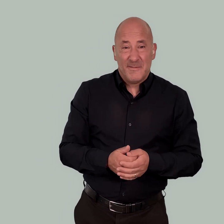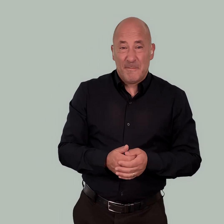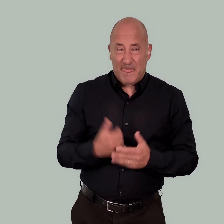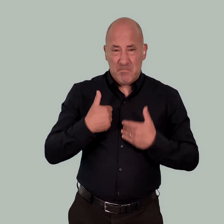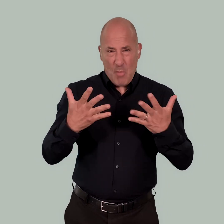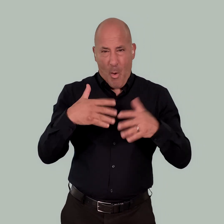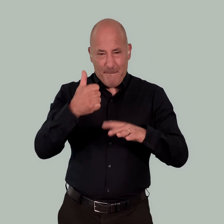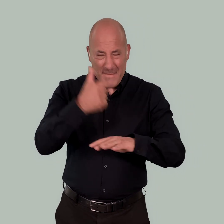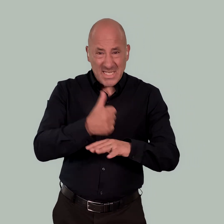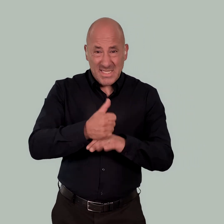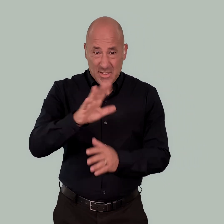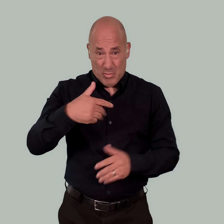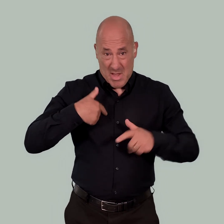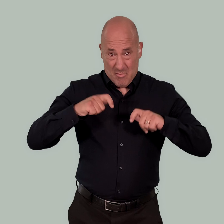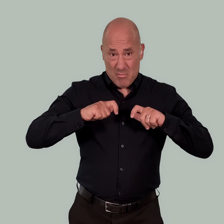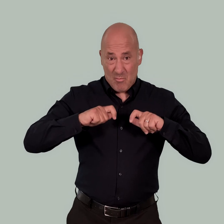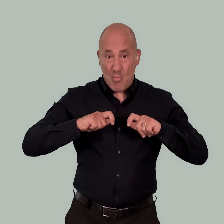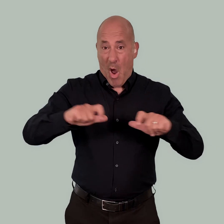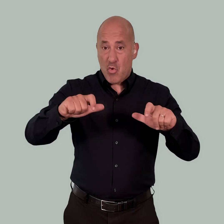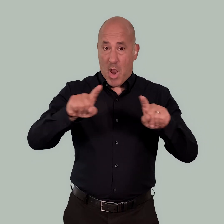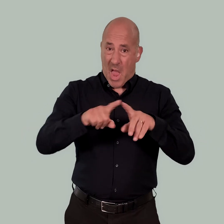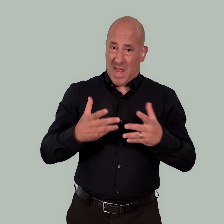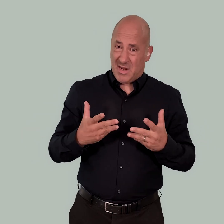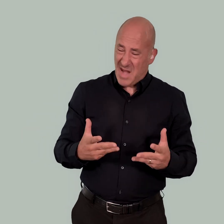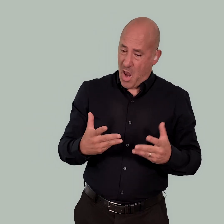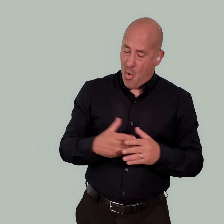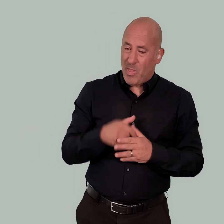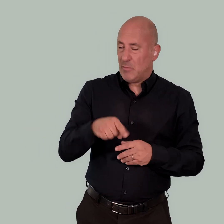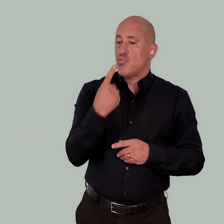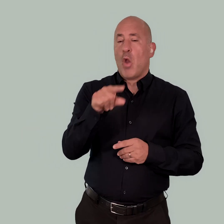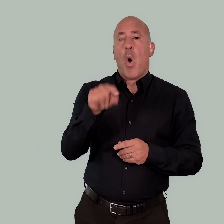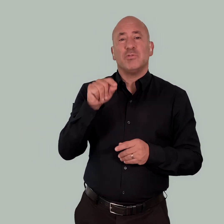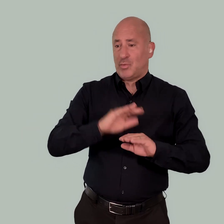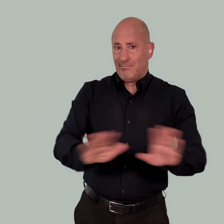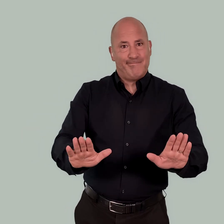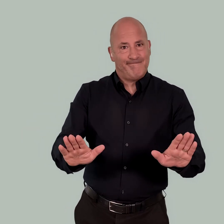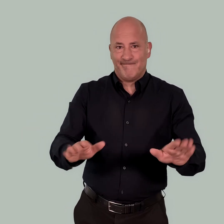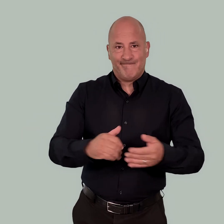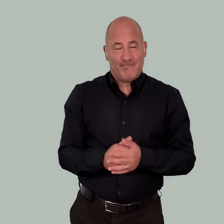It argues something more basic. Continuing as we are is no longer a neutral option.